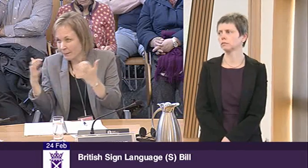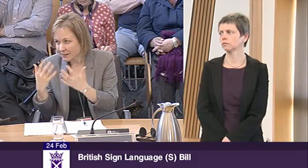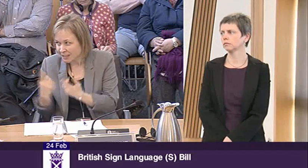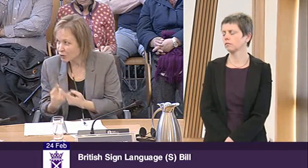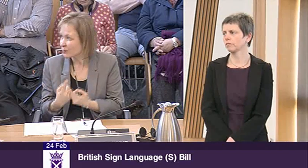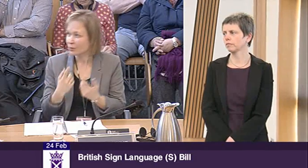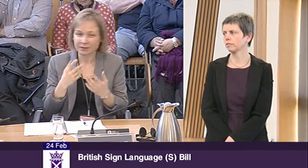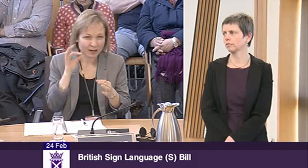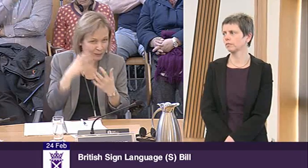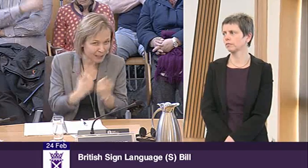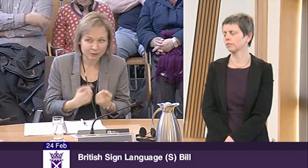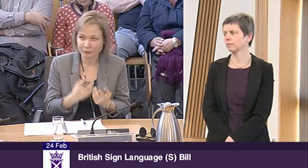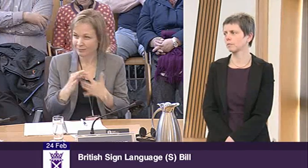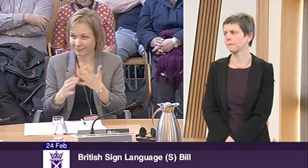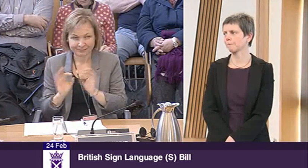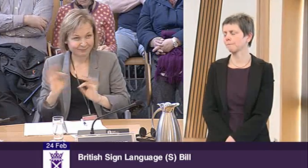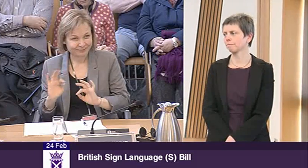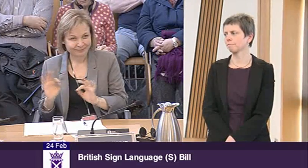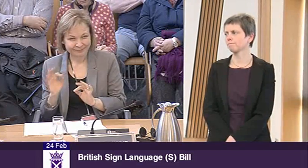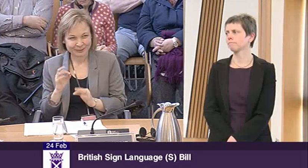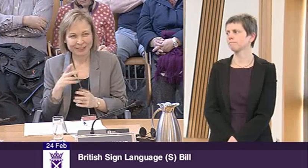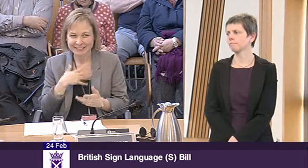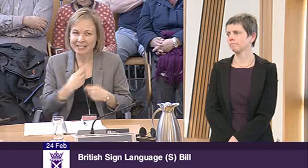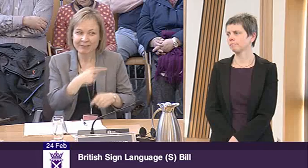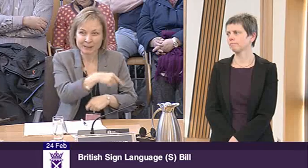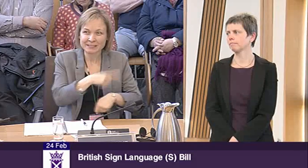process for parliamentary and council issues and so on.